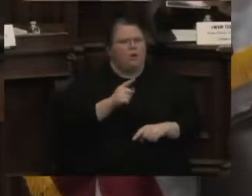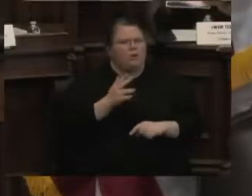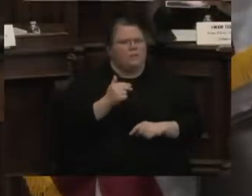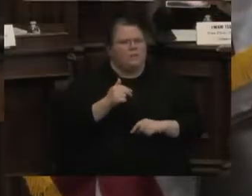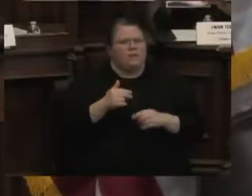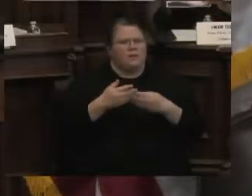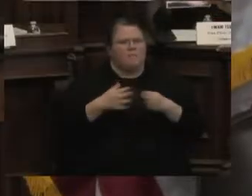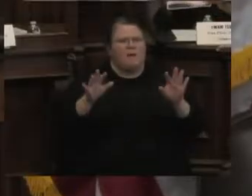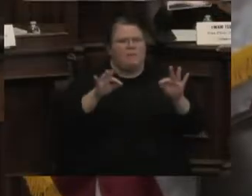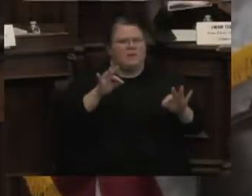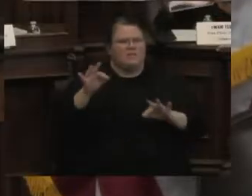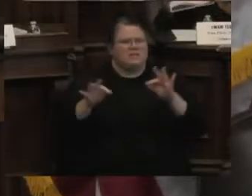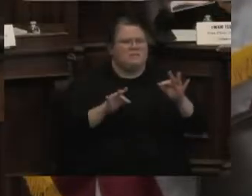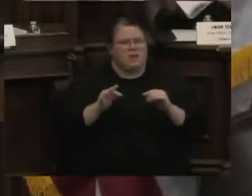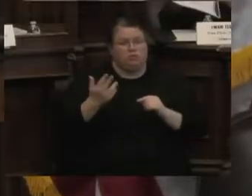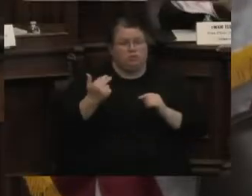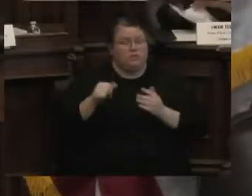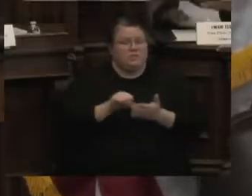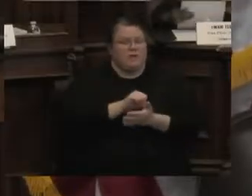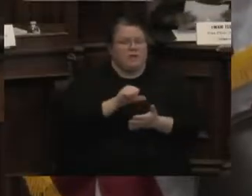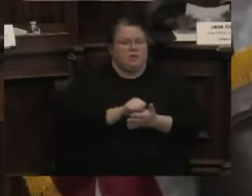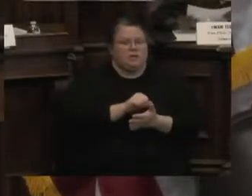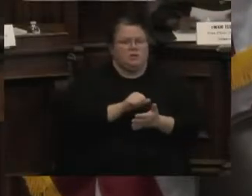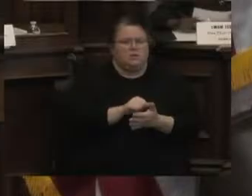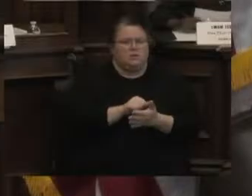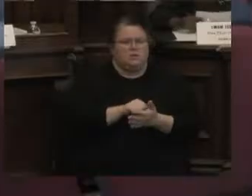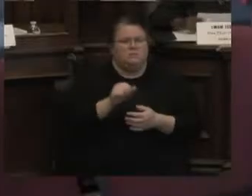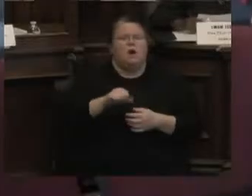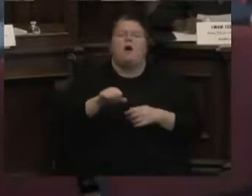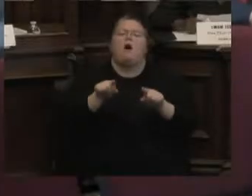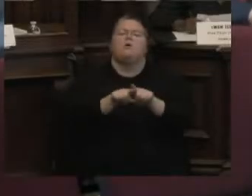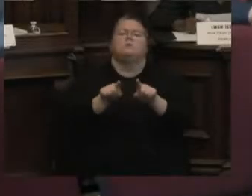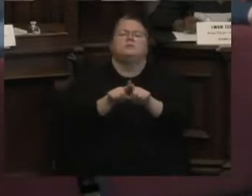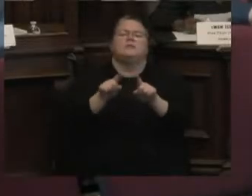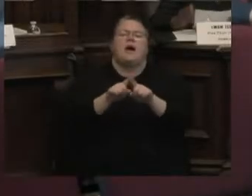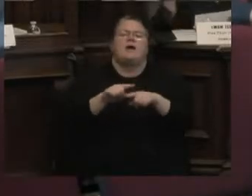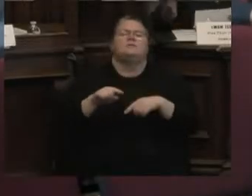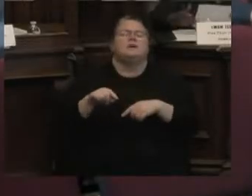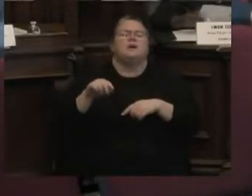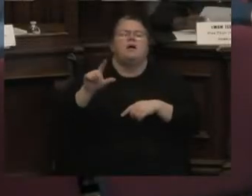information to cover and it and it shows the monthly report is